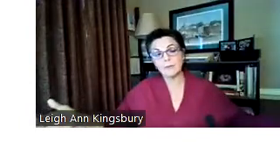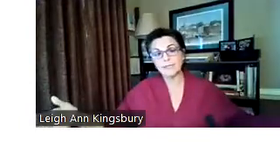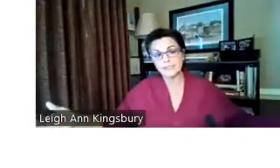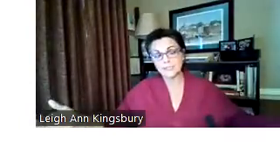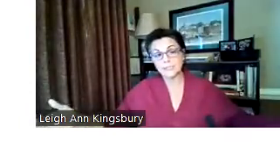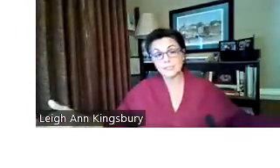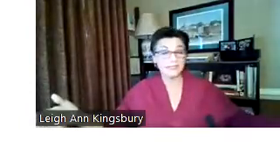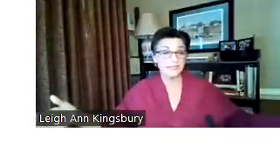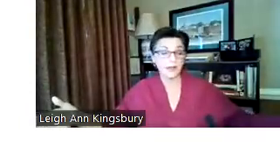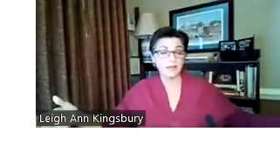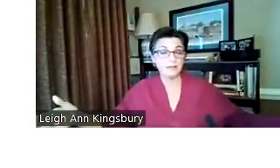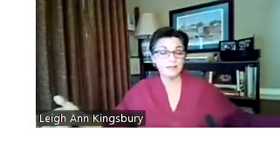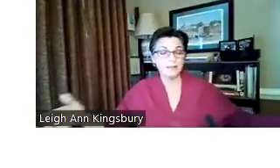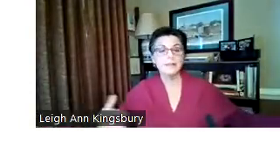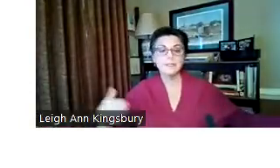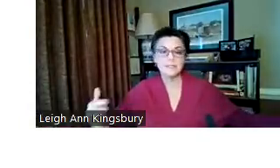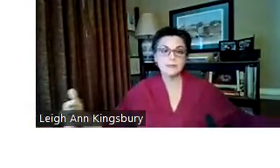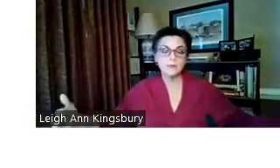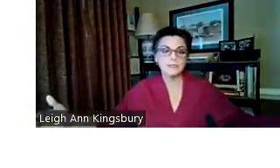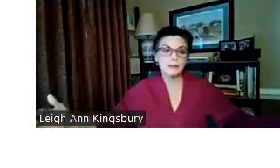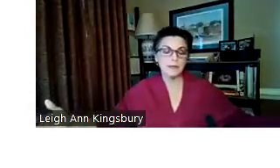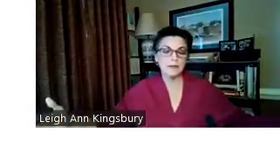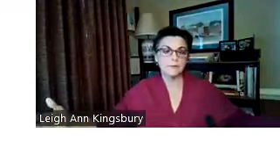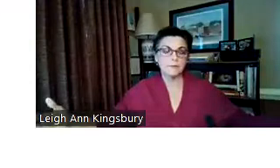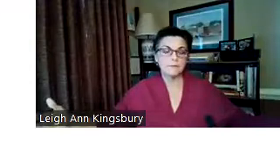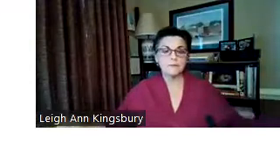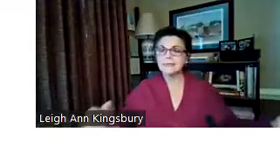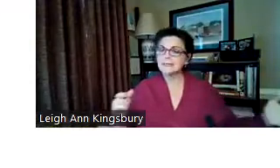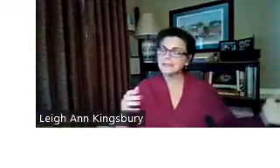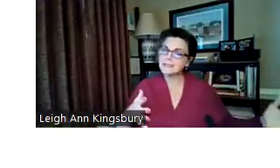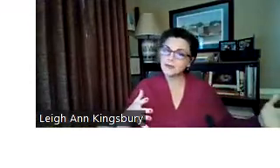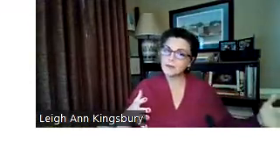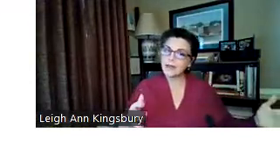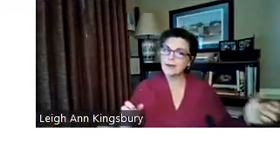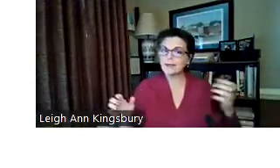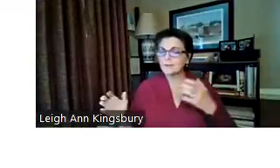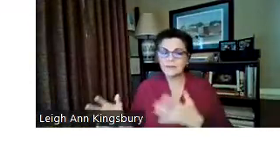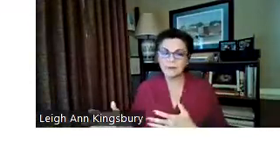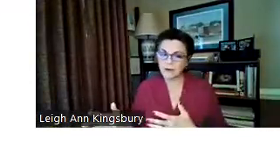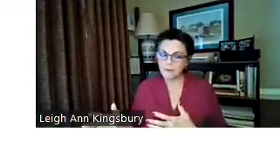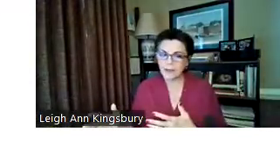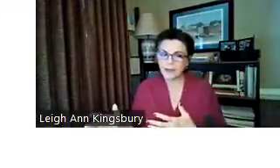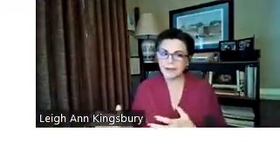make decisions because if not, the system will step in. systems aren't bad, people aren't bad.